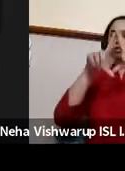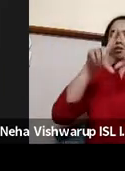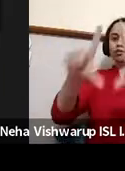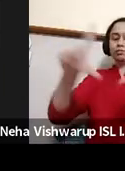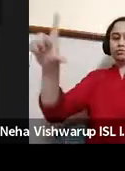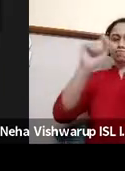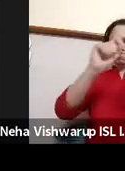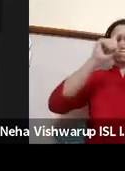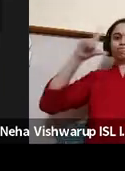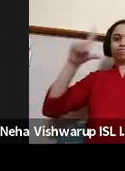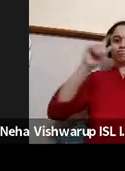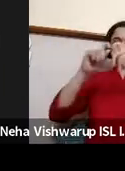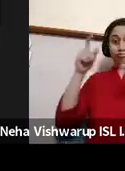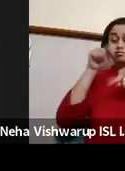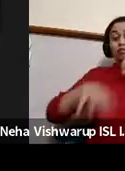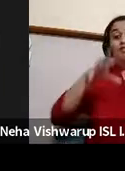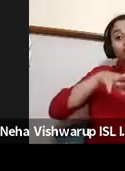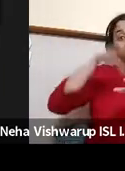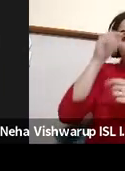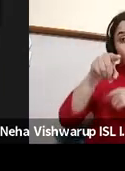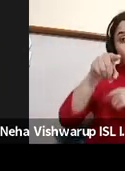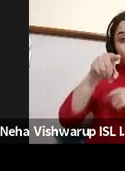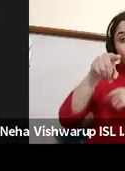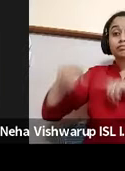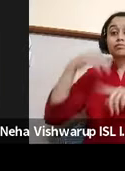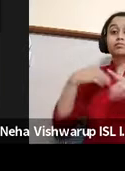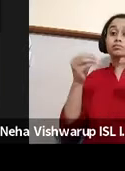this portrait we learned from suresh was commissioned by behru singh and his son lakshman